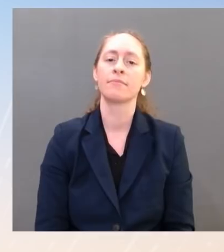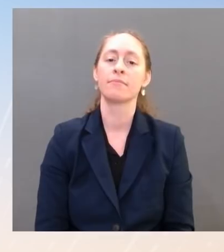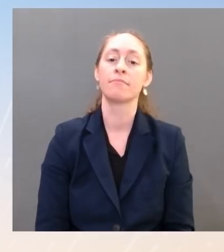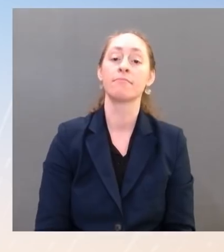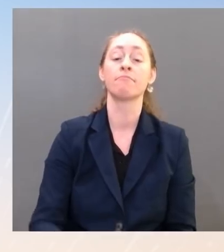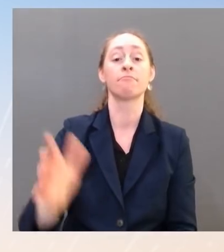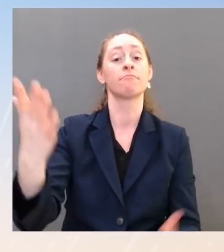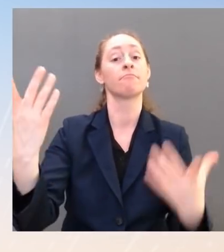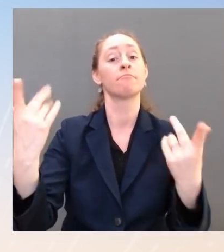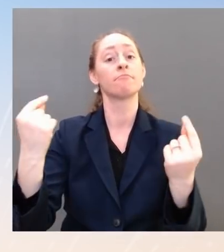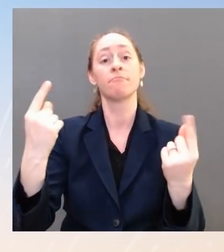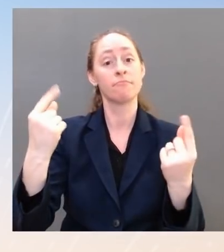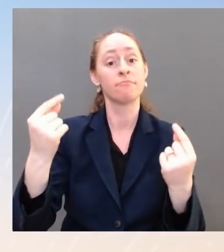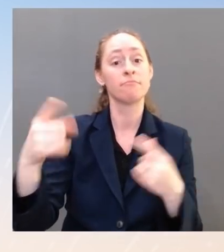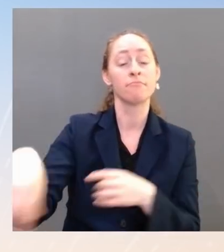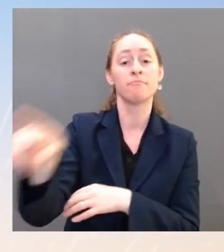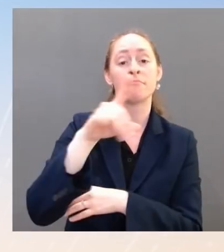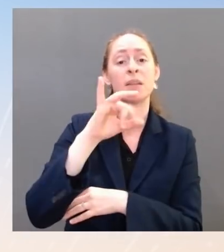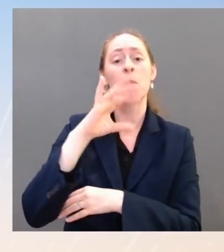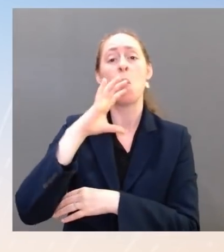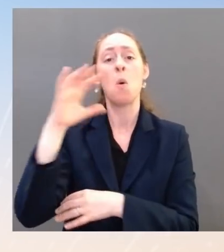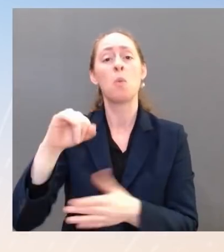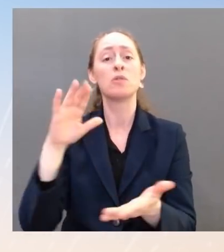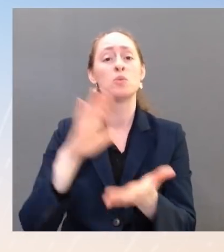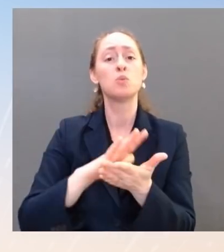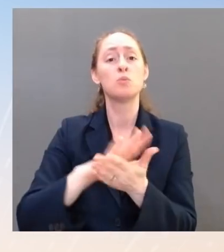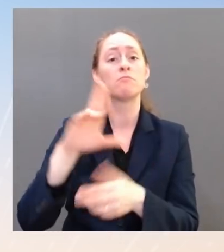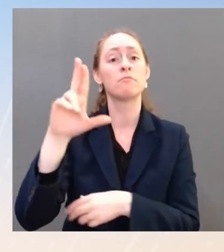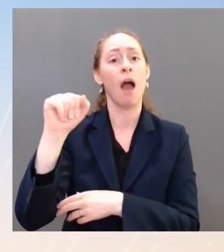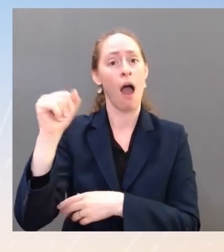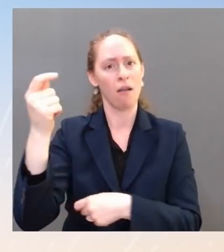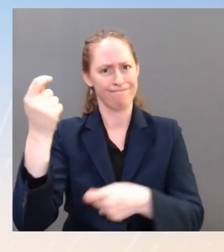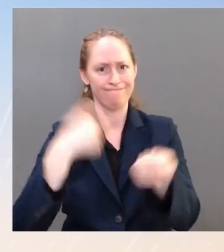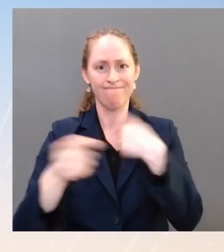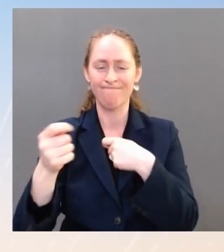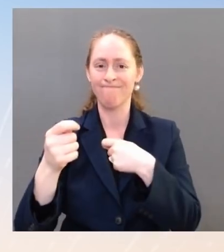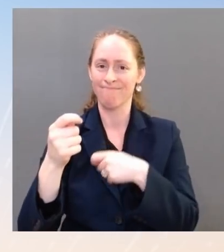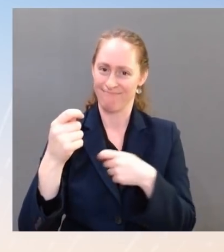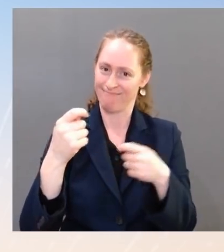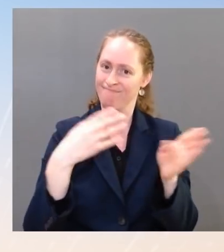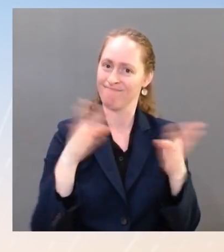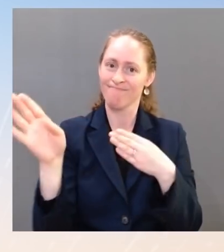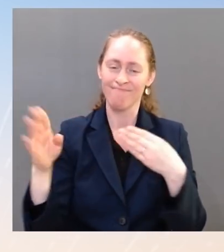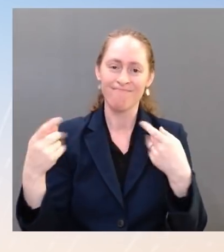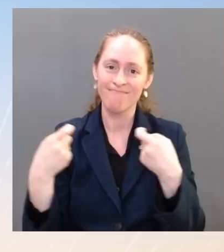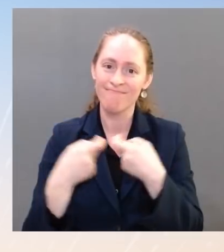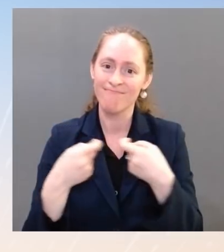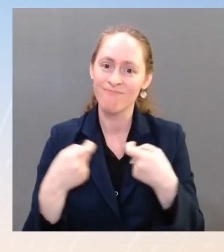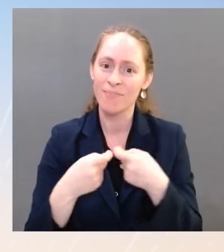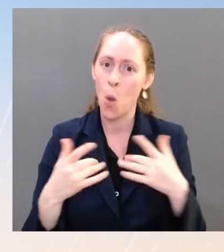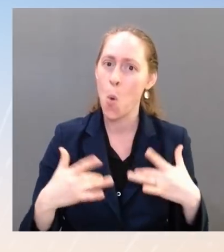to carry our most precious cargo again to and from school, not only carrying them to and from school,